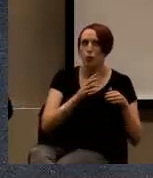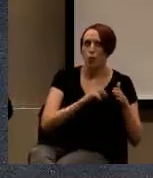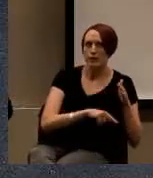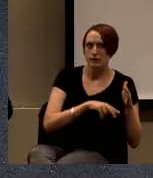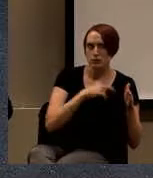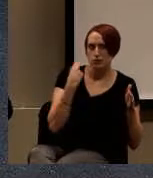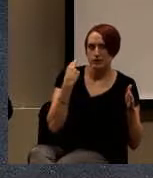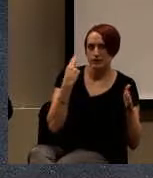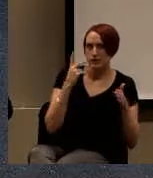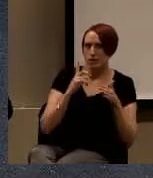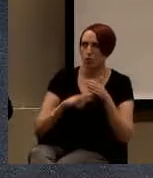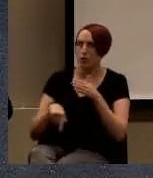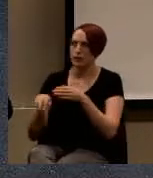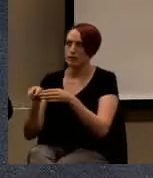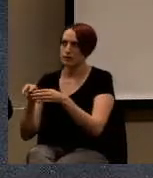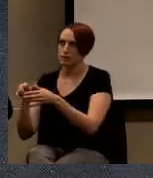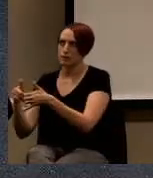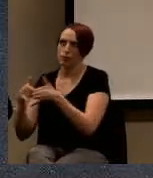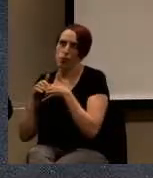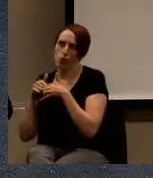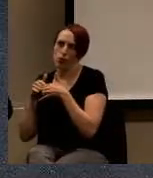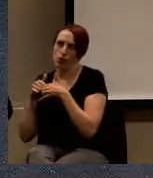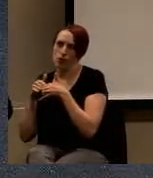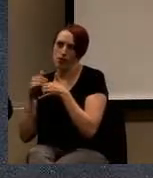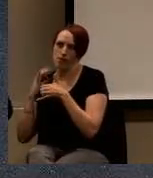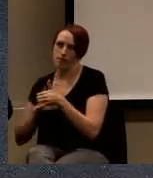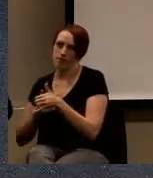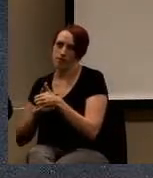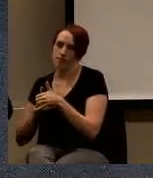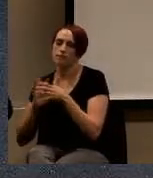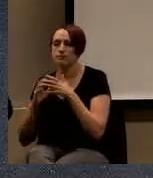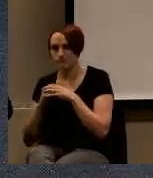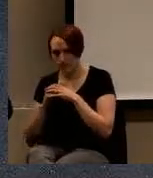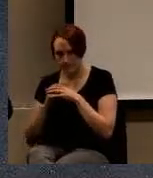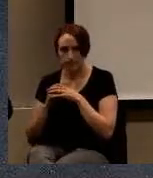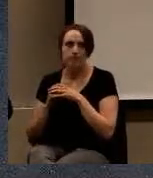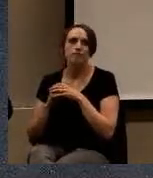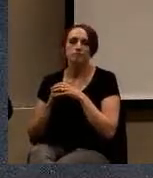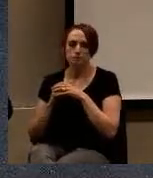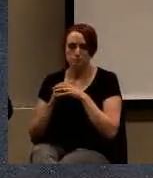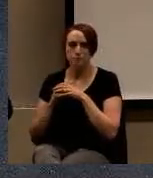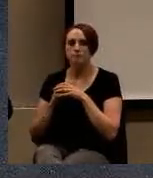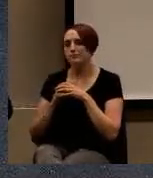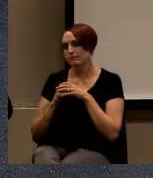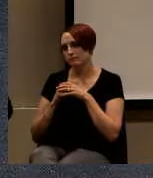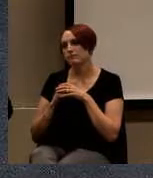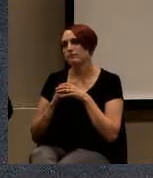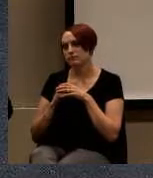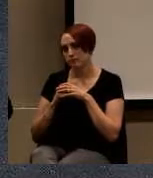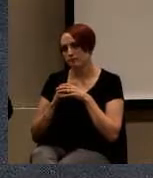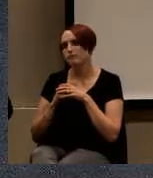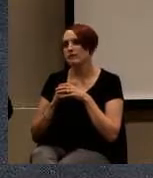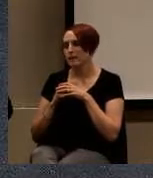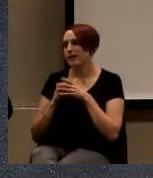What really changes, though, unless you're talking about specific cognitive disorders like